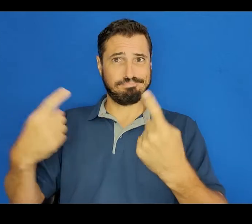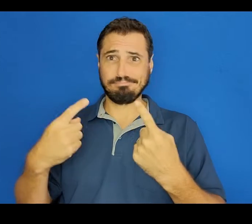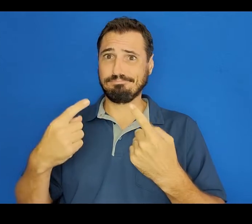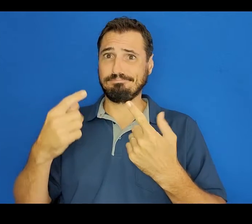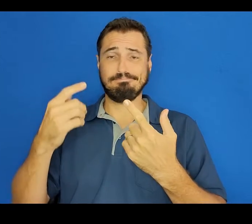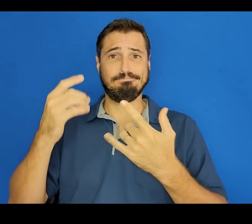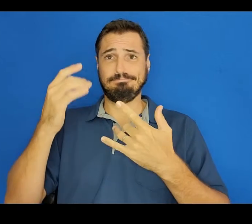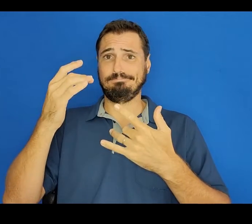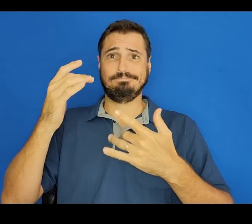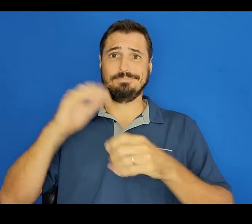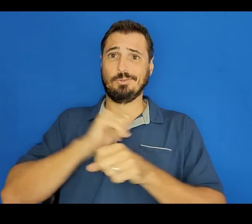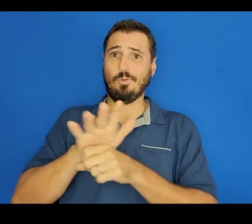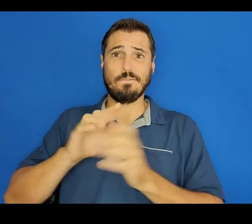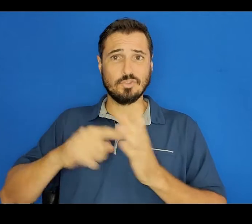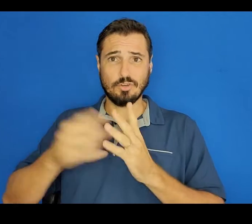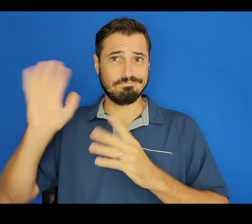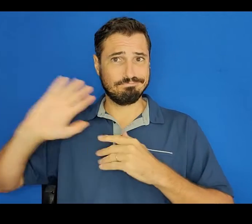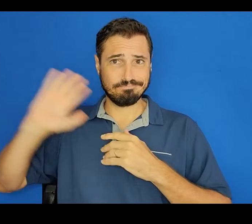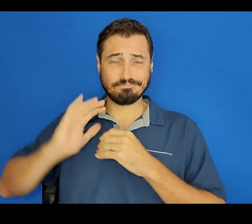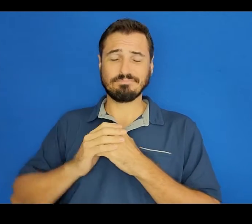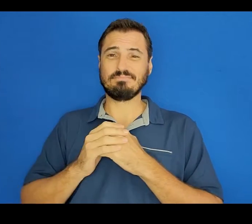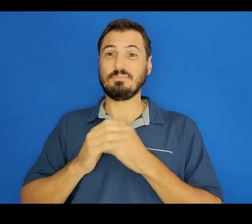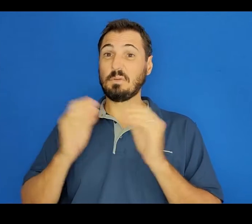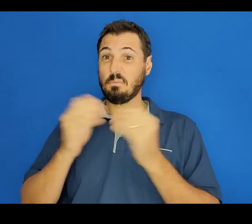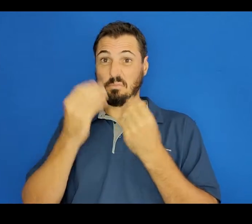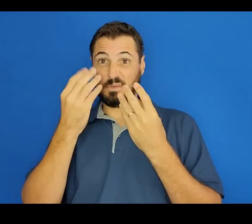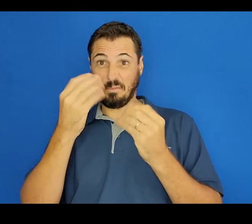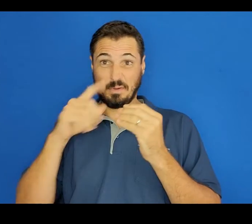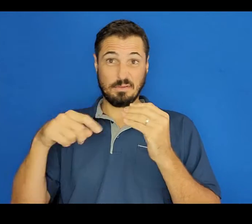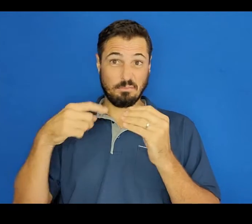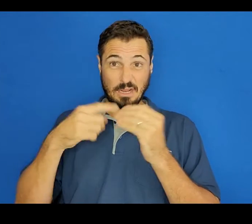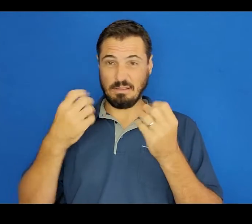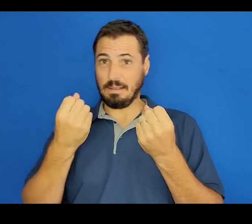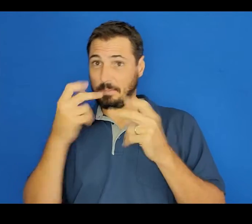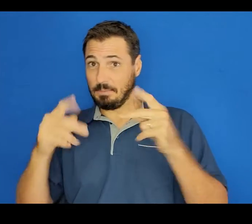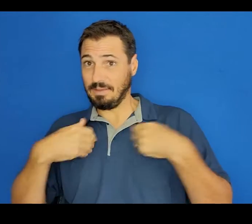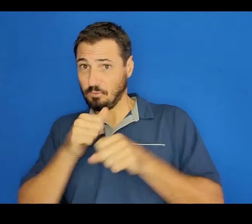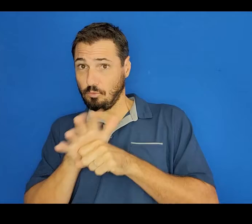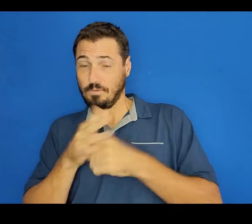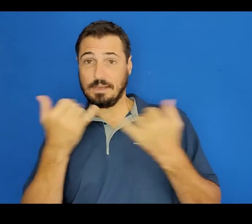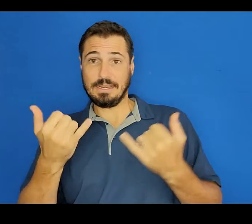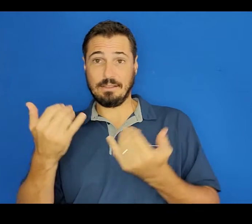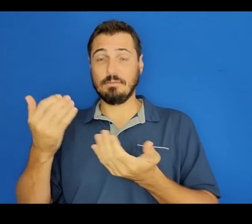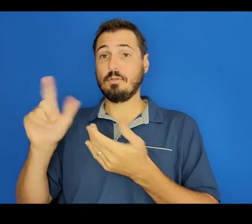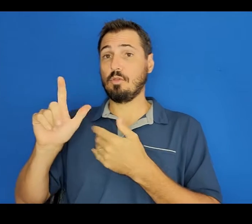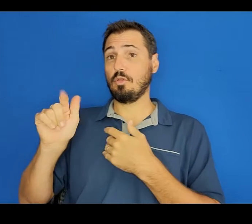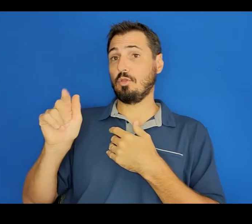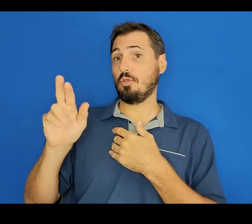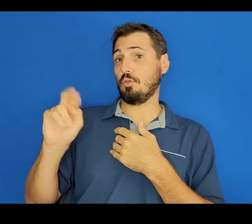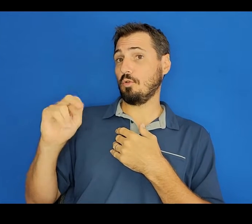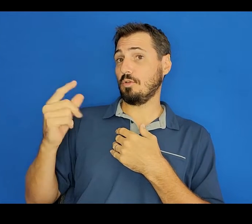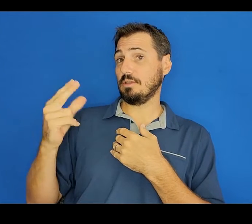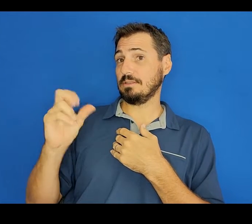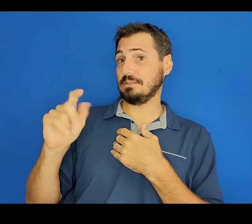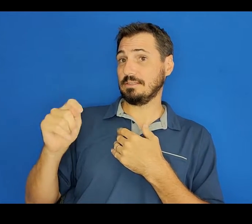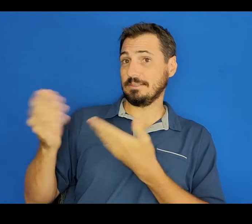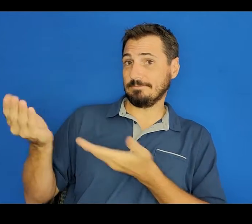For the latest on our daily case count and clusters, we turn to Kaua‘i Deputy District Health Officer Lauren Guest. Lauren? Thanks, Mike